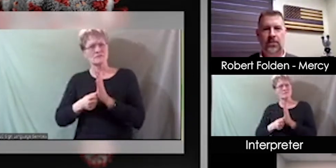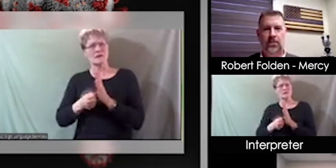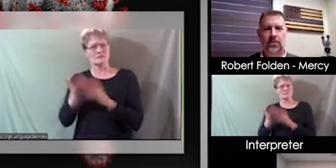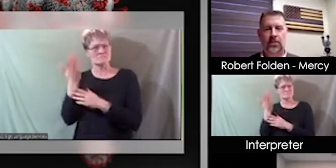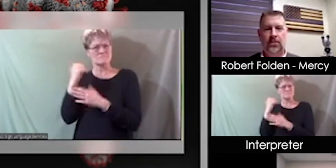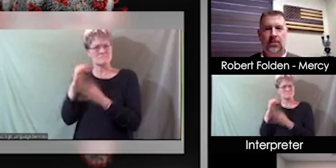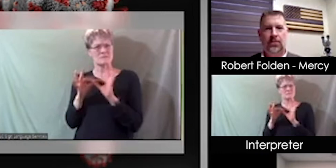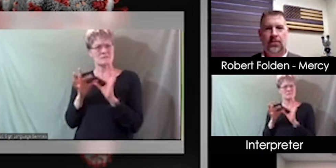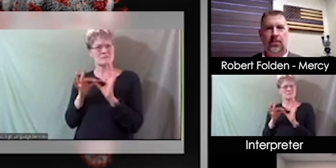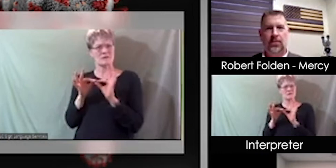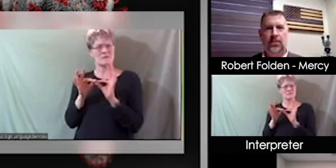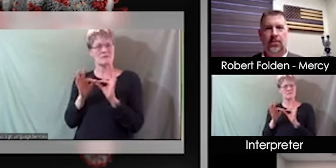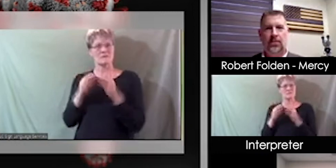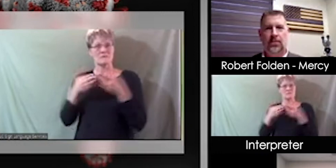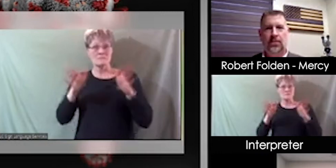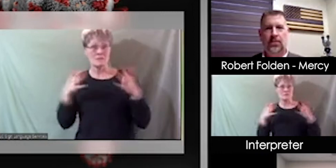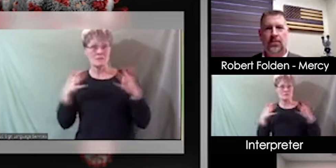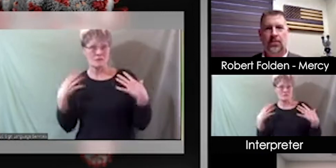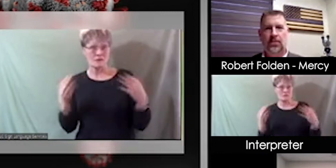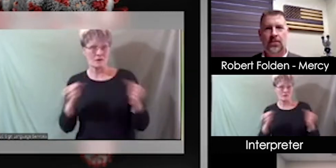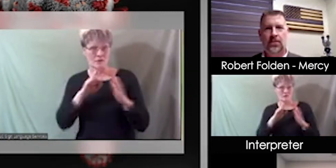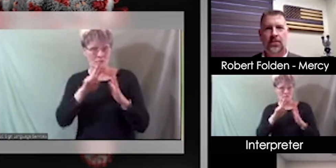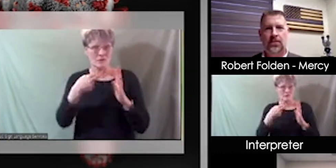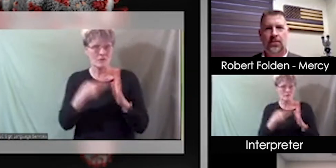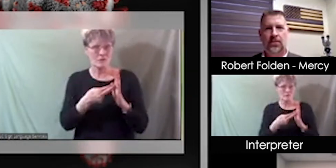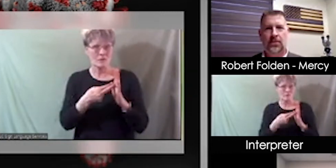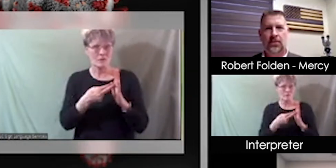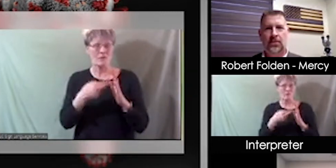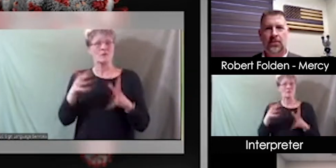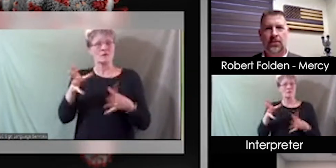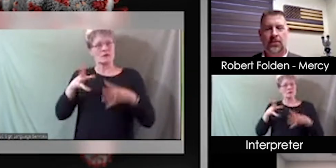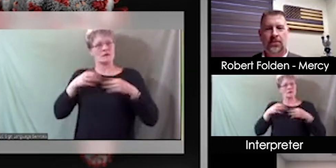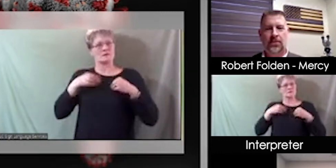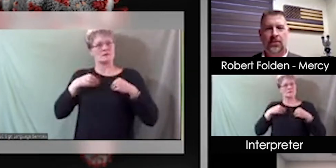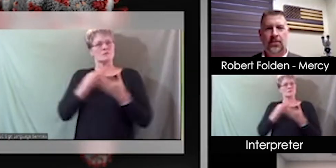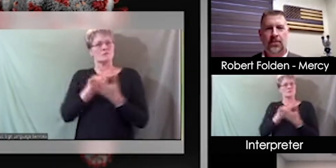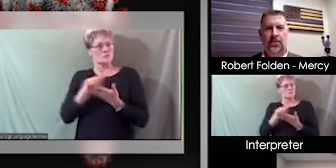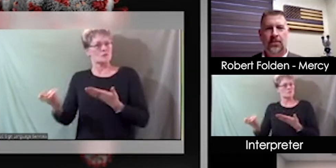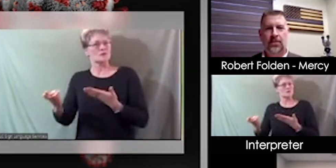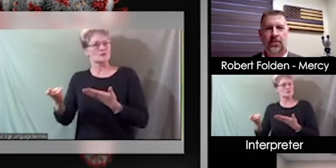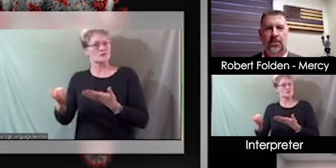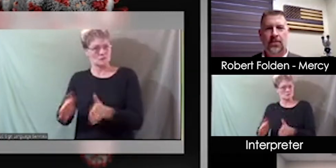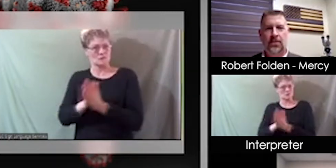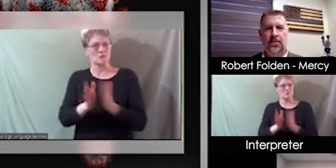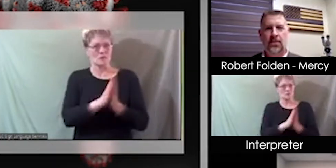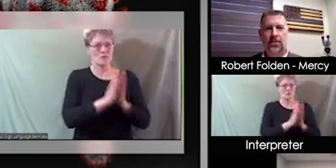situation is we do take resource requests from all of the different health care facilities and kind of pool them and